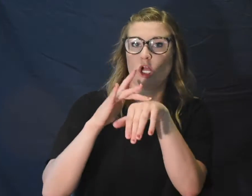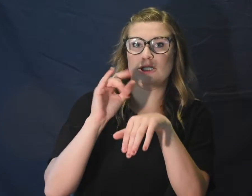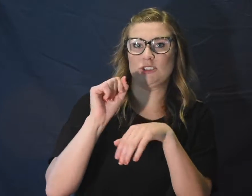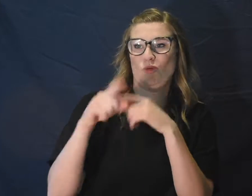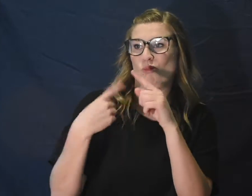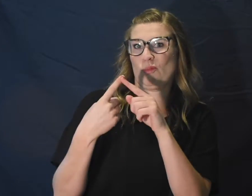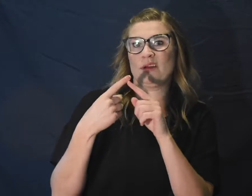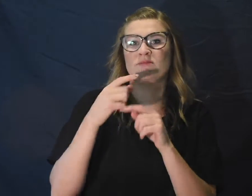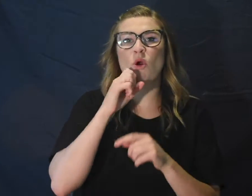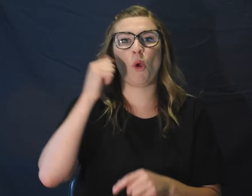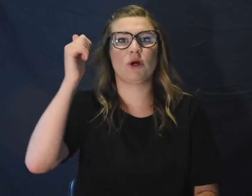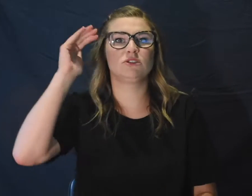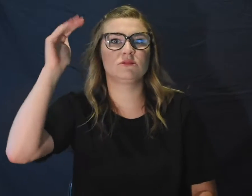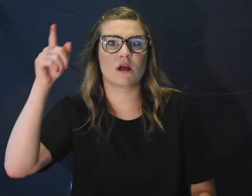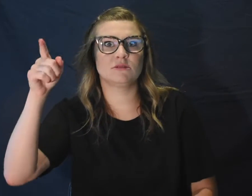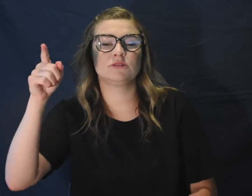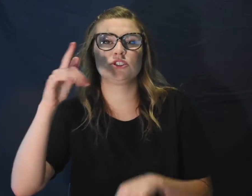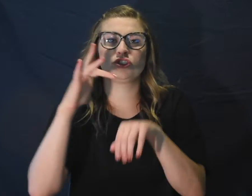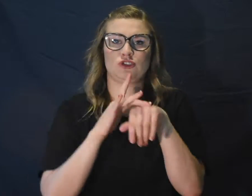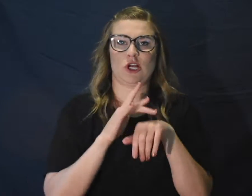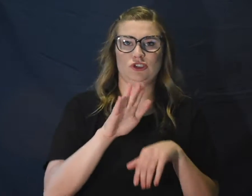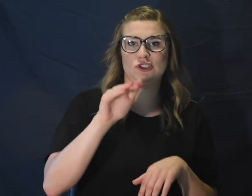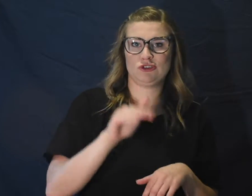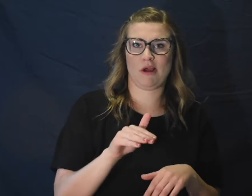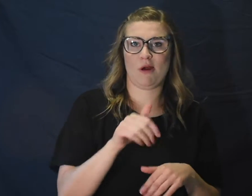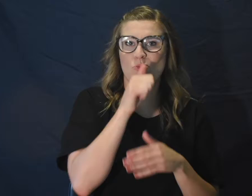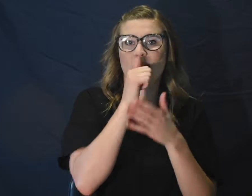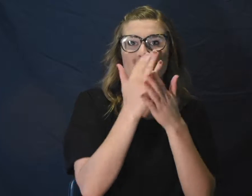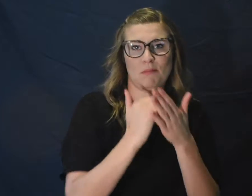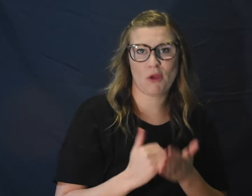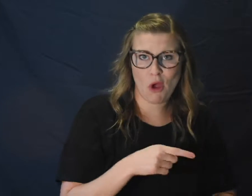Bad touch is when an older person touches a child, their body